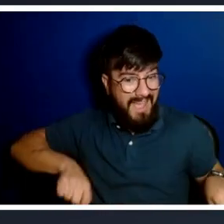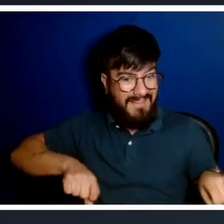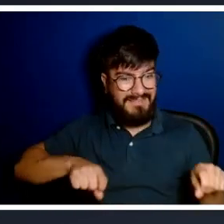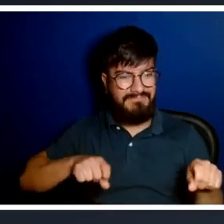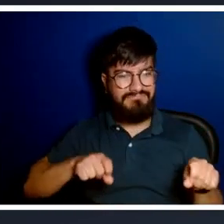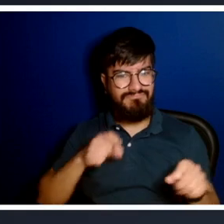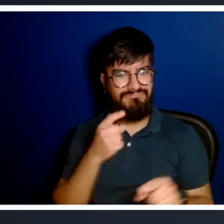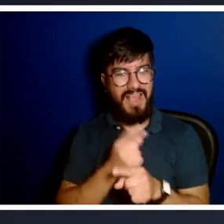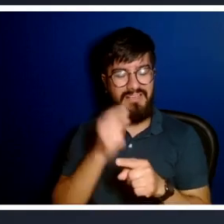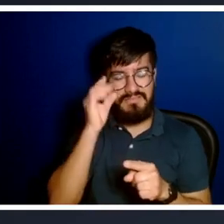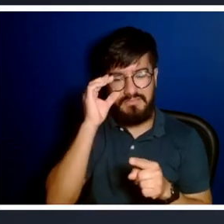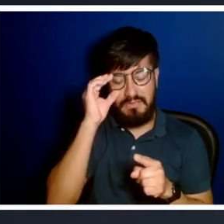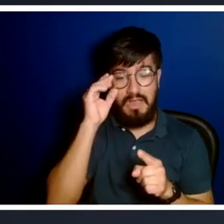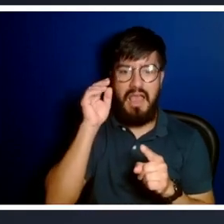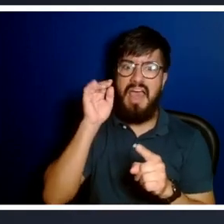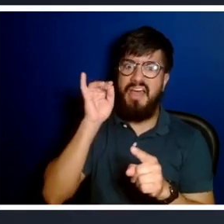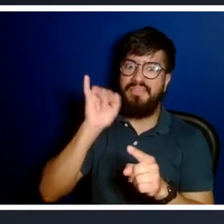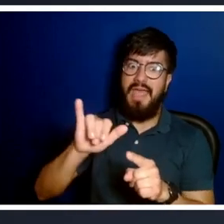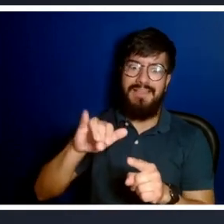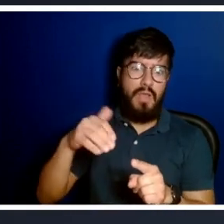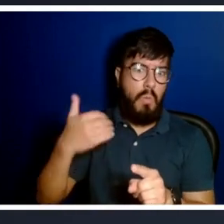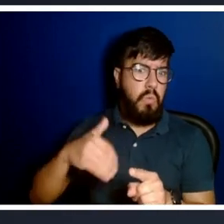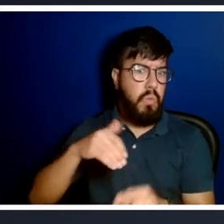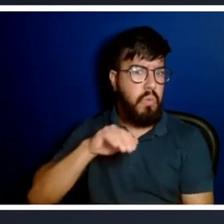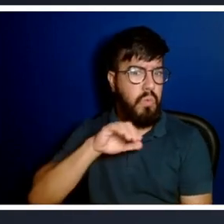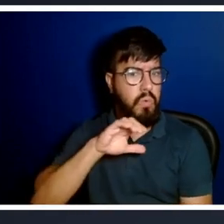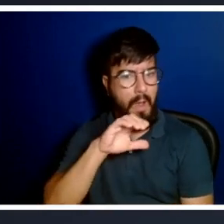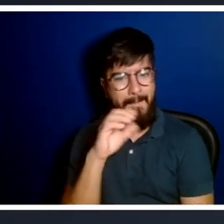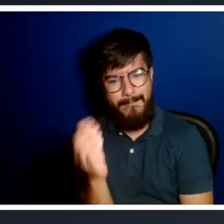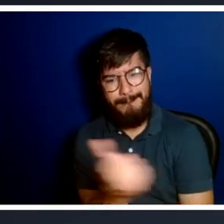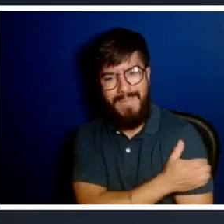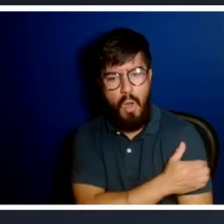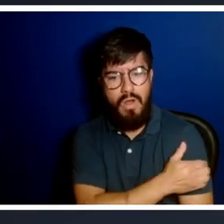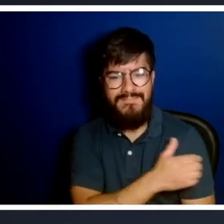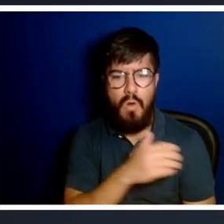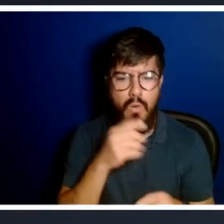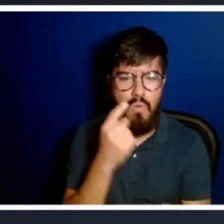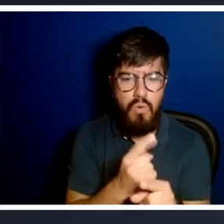a really powerful thing too. Because, like, we don't get, like -- on the science side of,